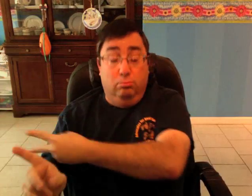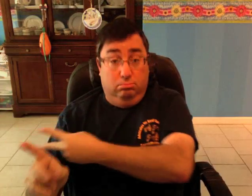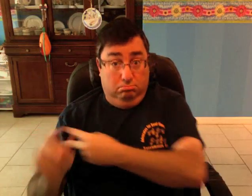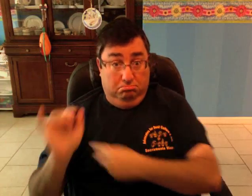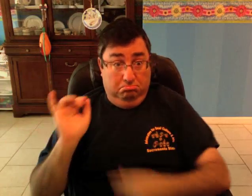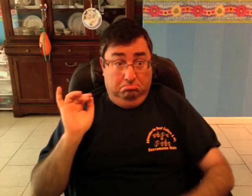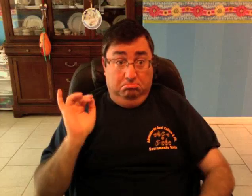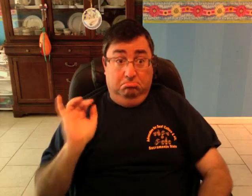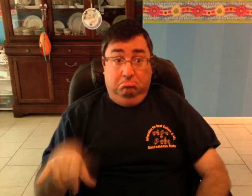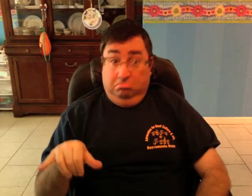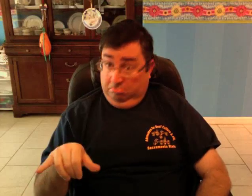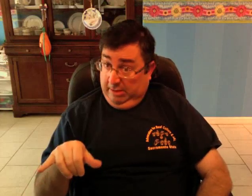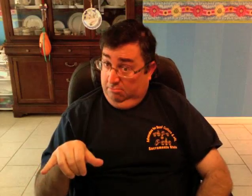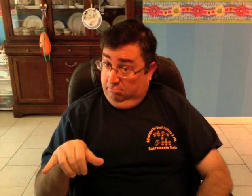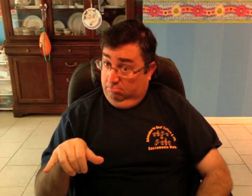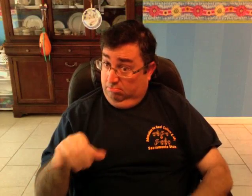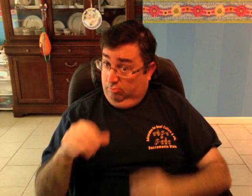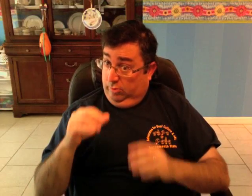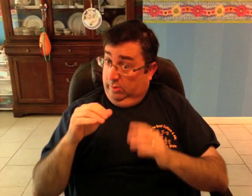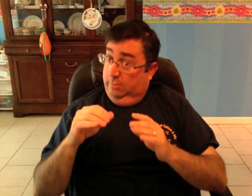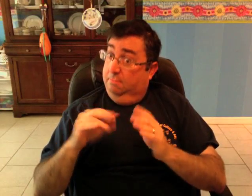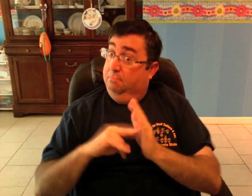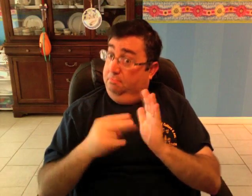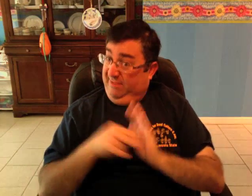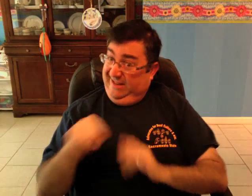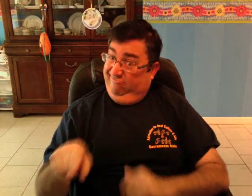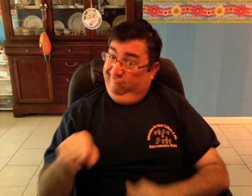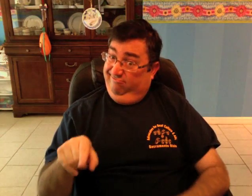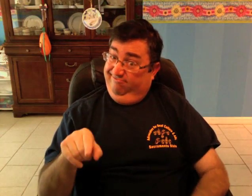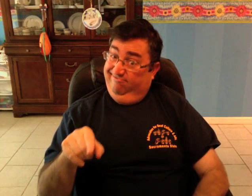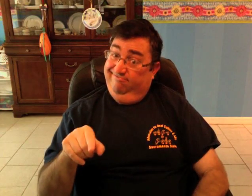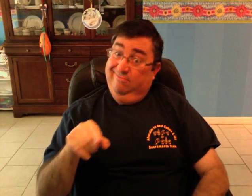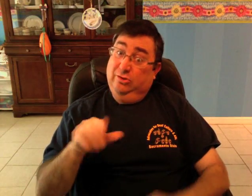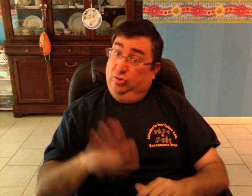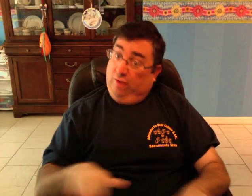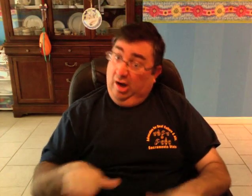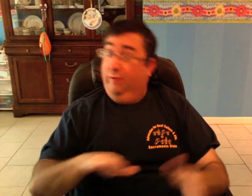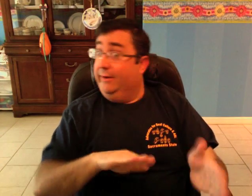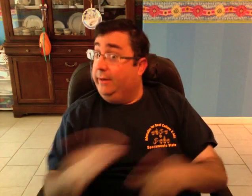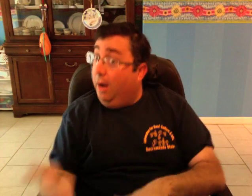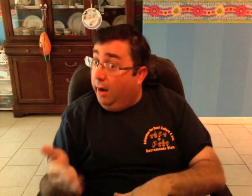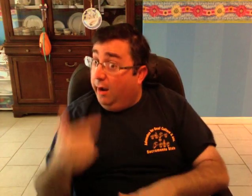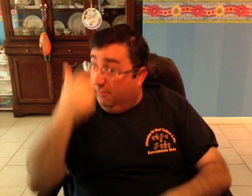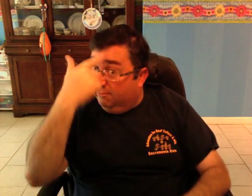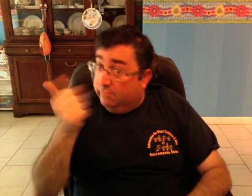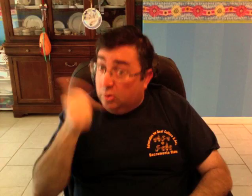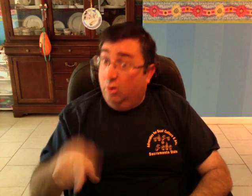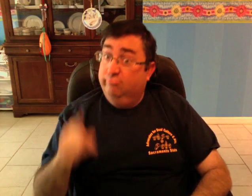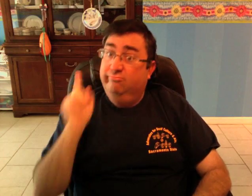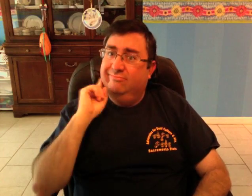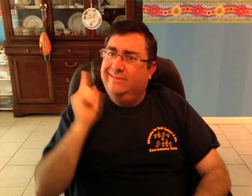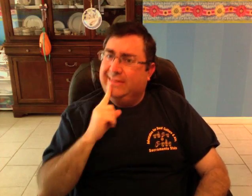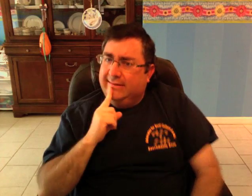Does that mean the child died because s/he was Deaf?